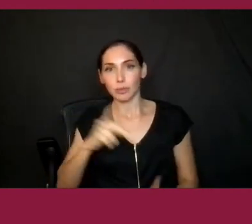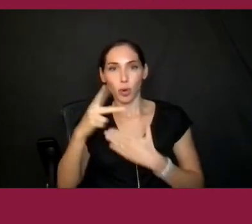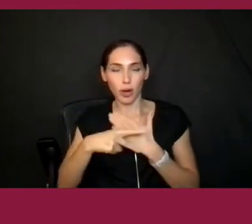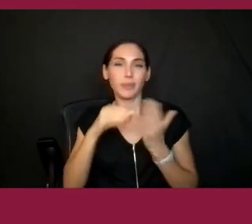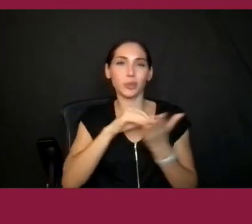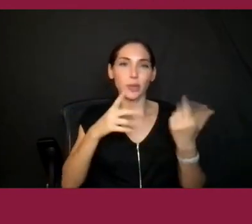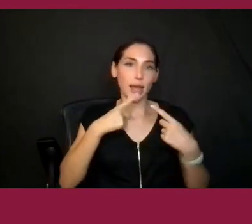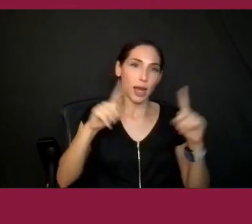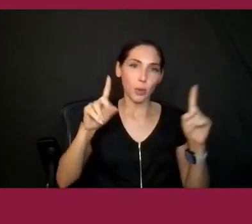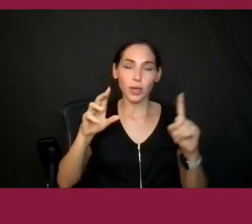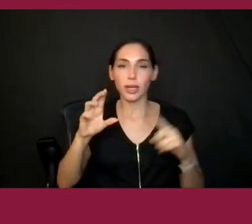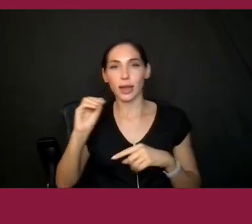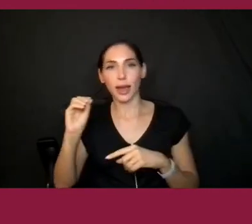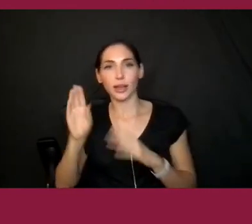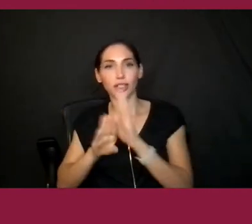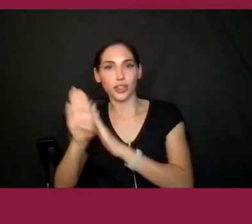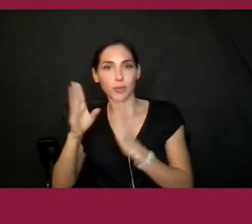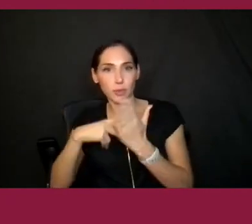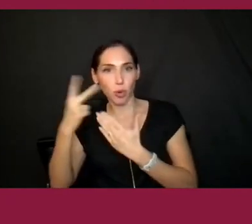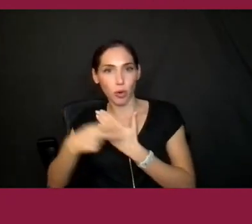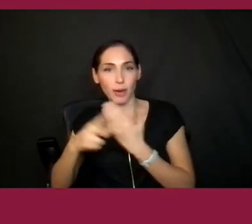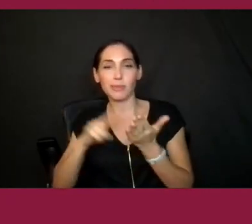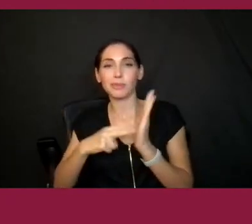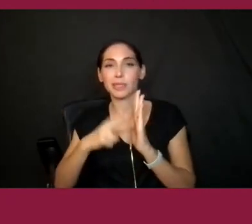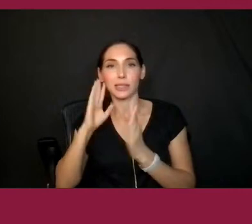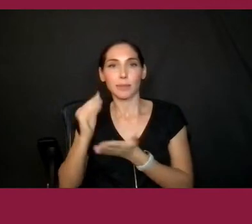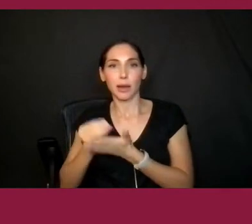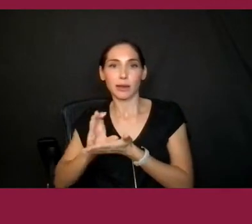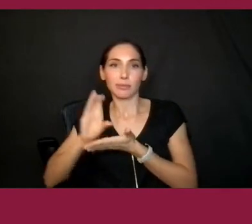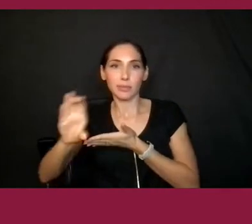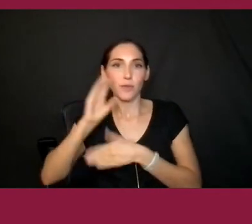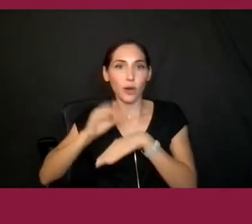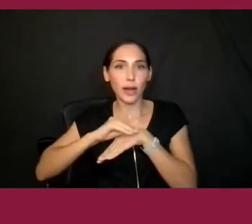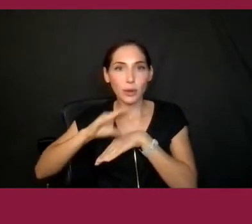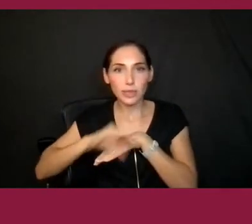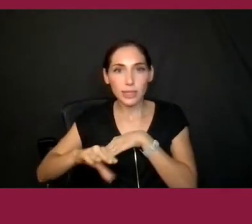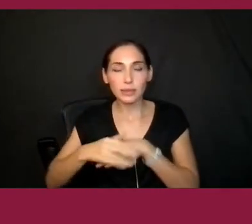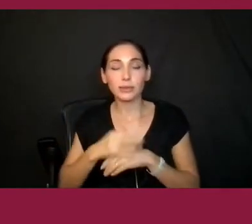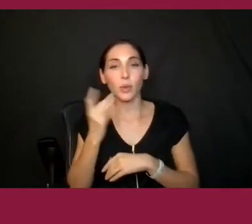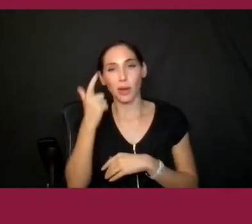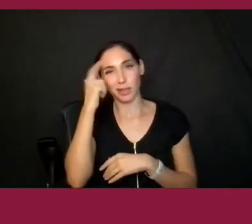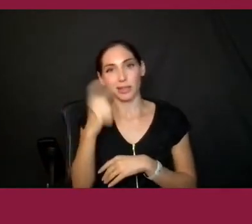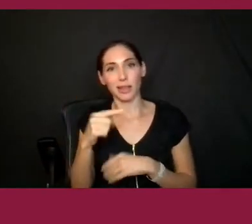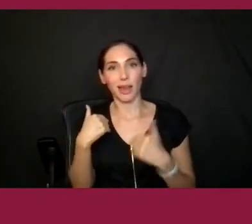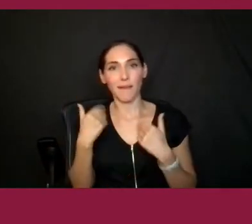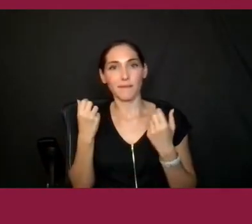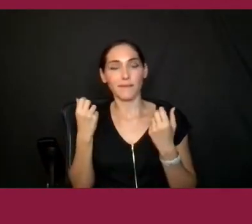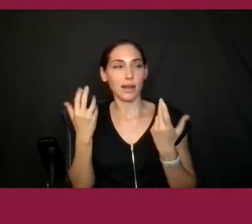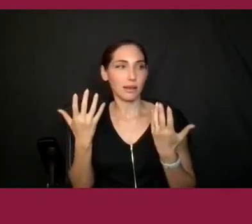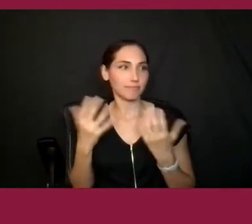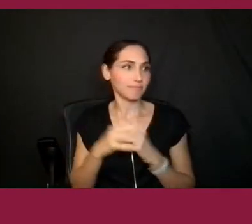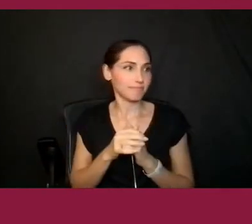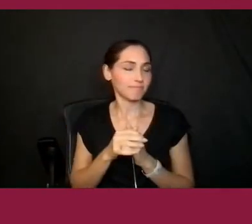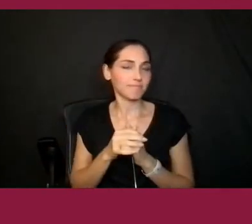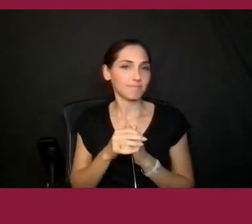where you fund a lot of your counselors, um, because they have, um, um, step and